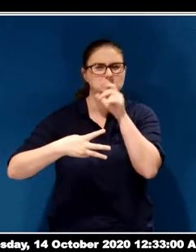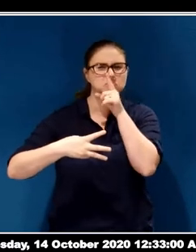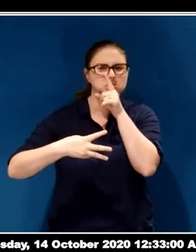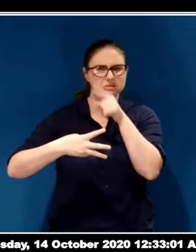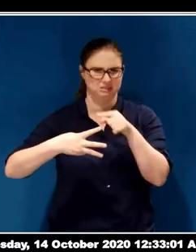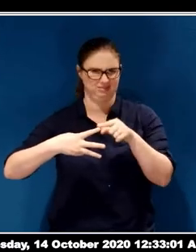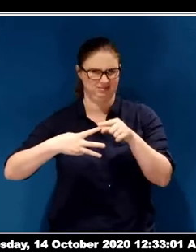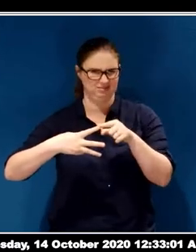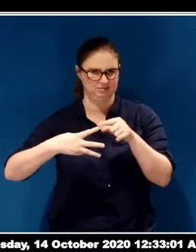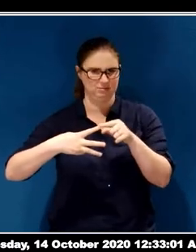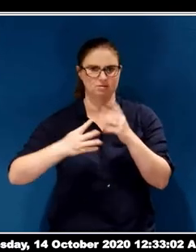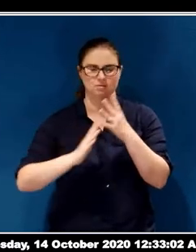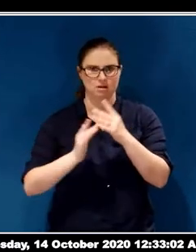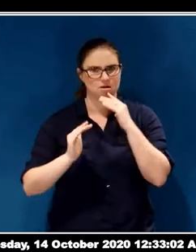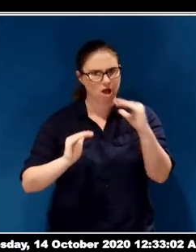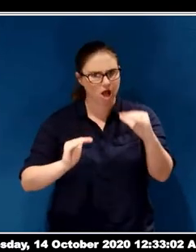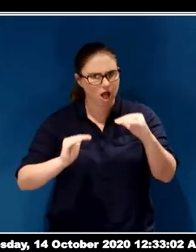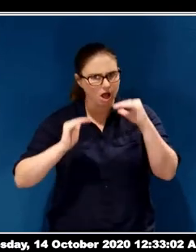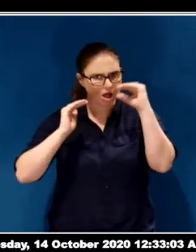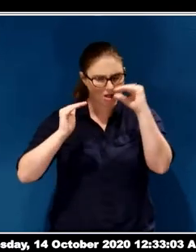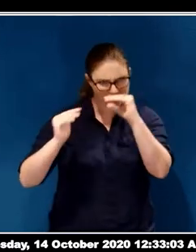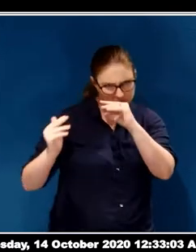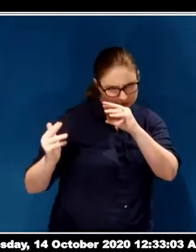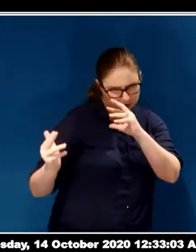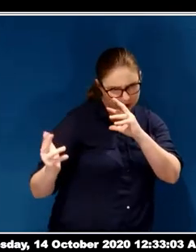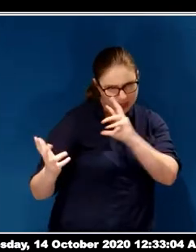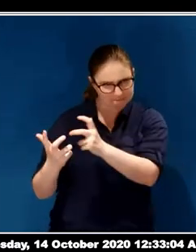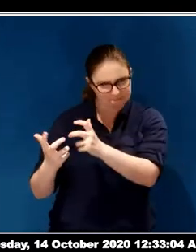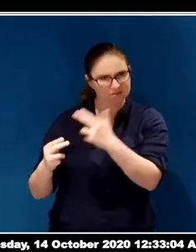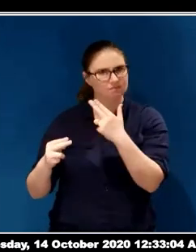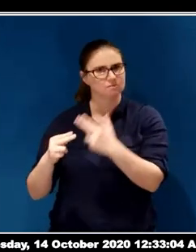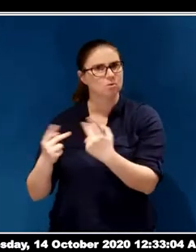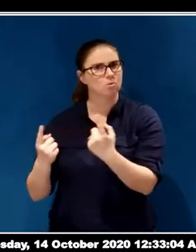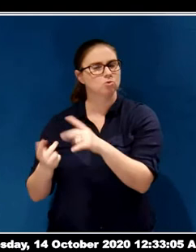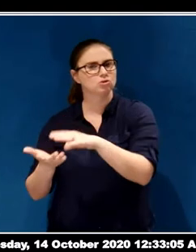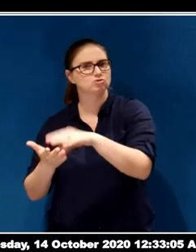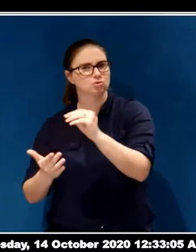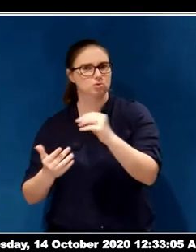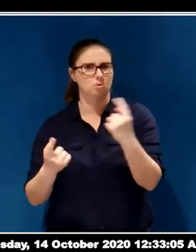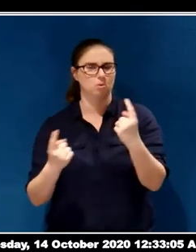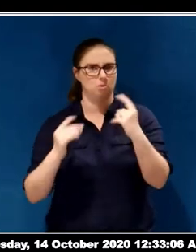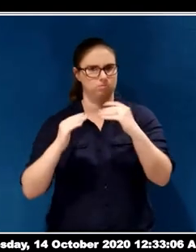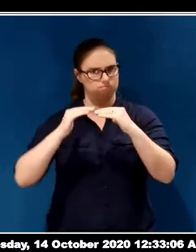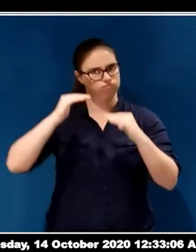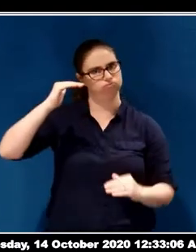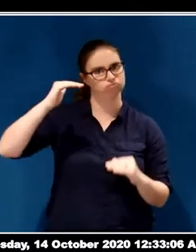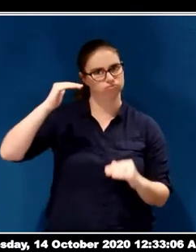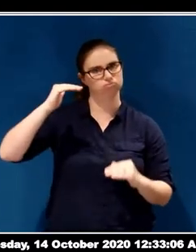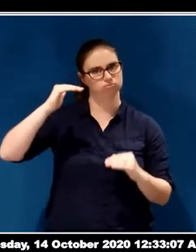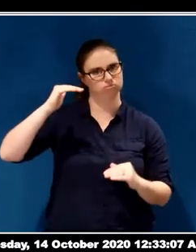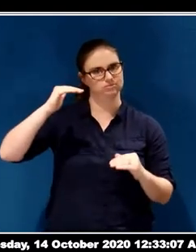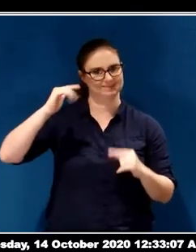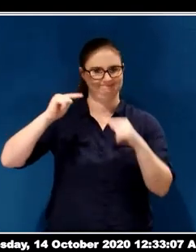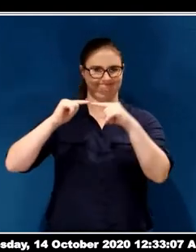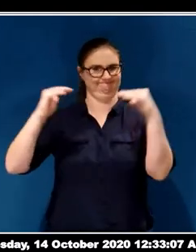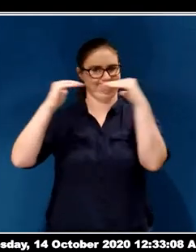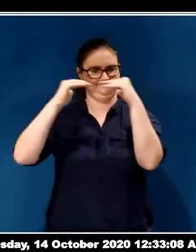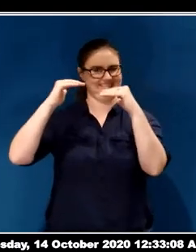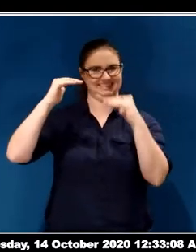performing far below benchmarks, and for whom Tier 2 supports may not have been sufficient to support progress.